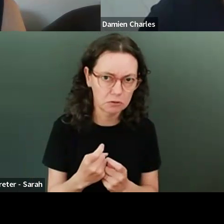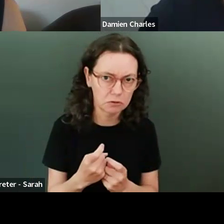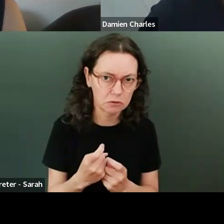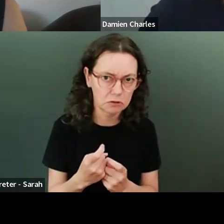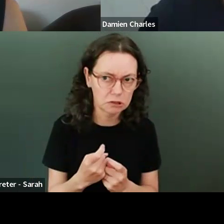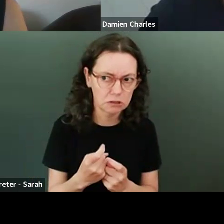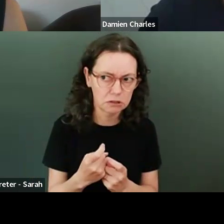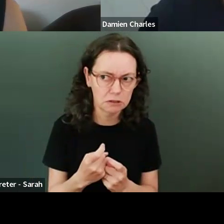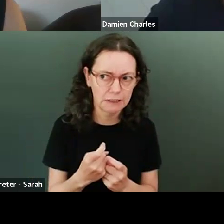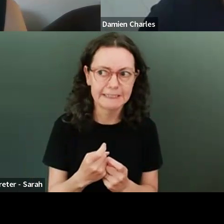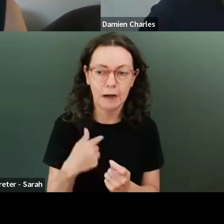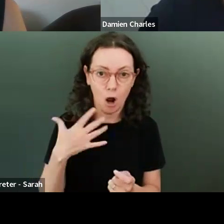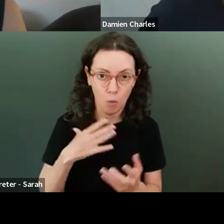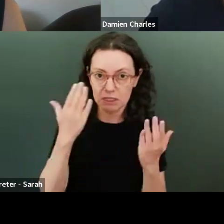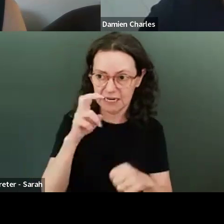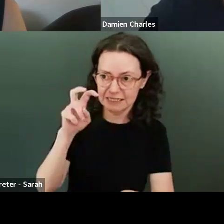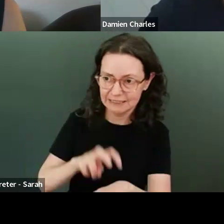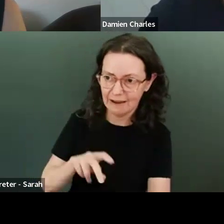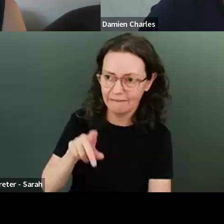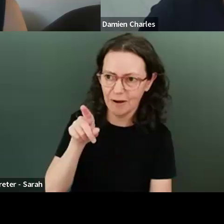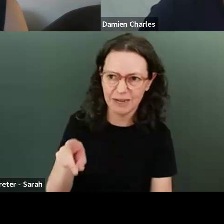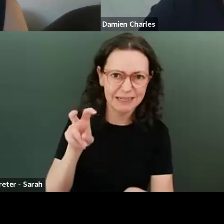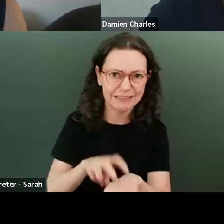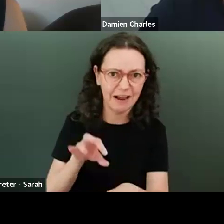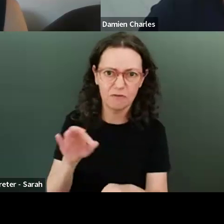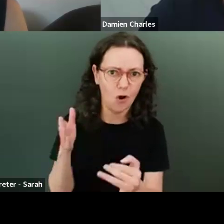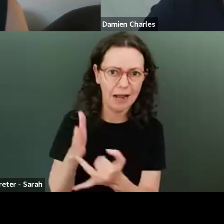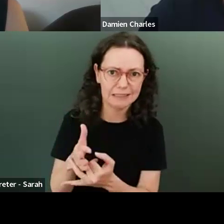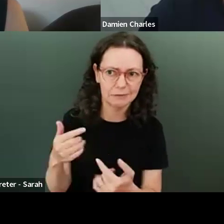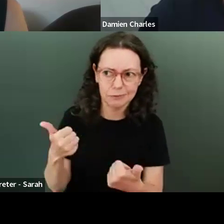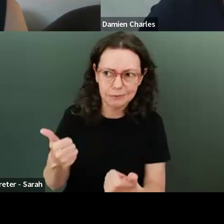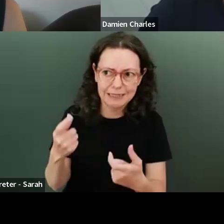adapted training or modules or they